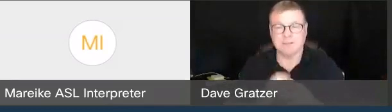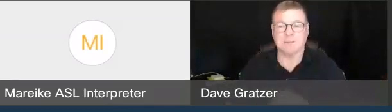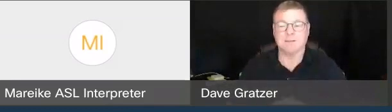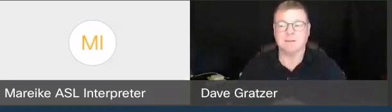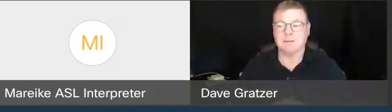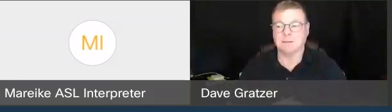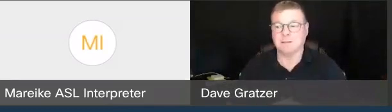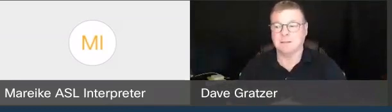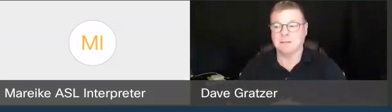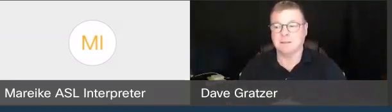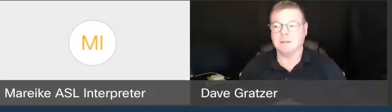blended funds in that fashion